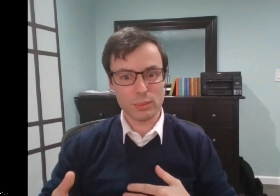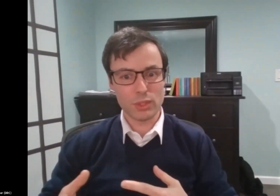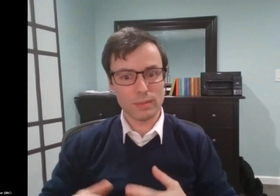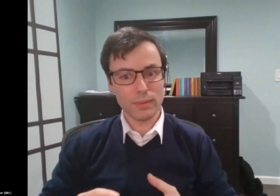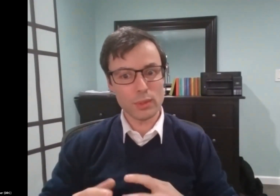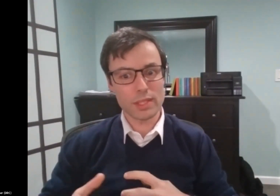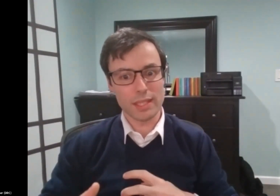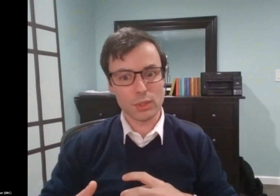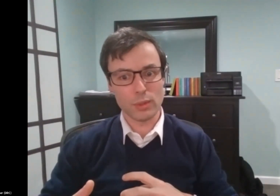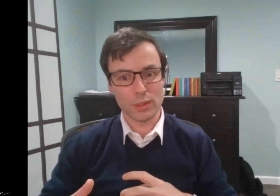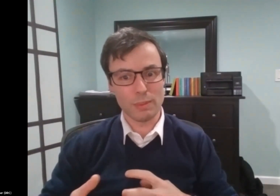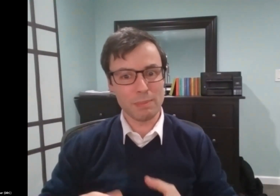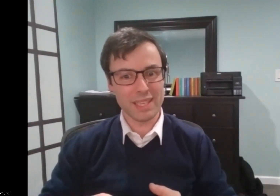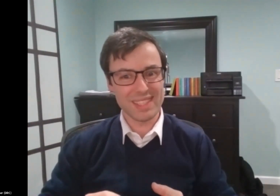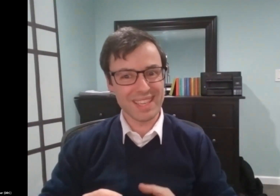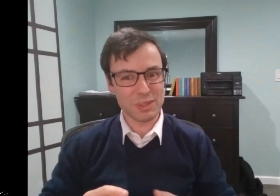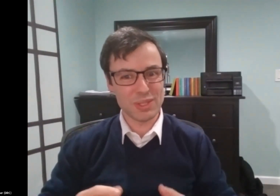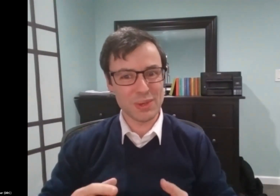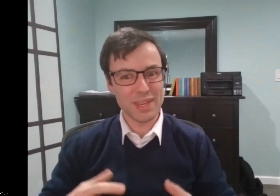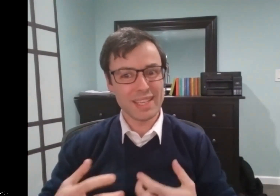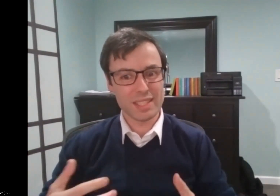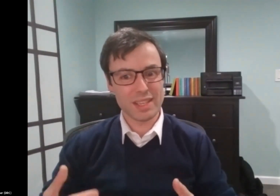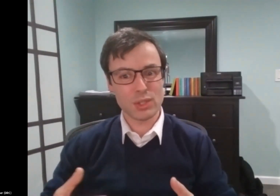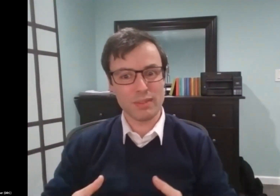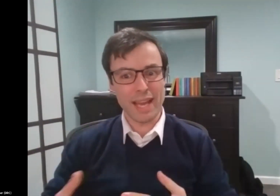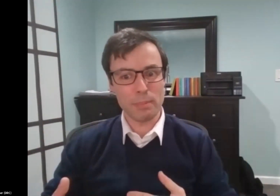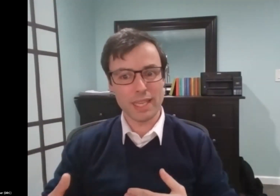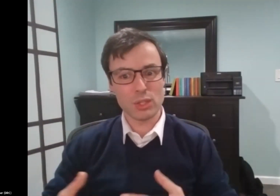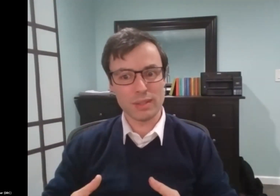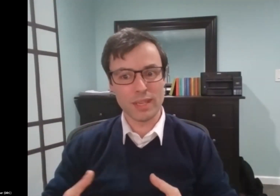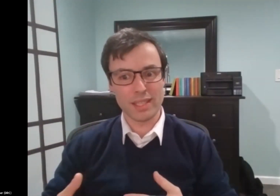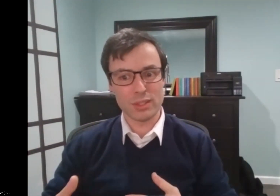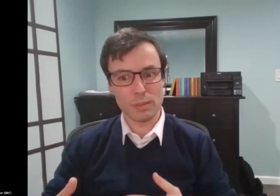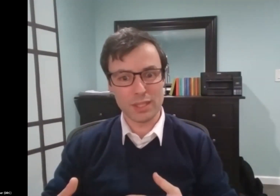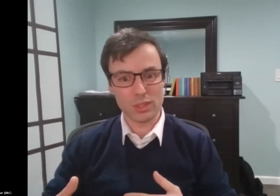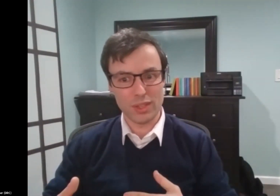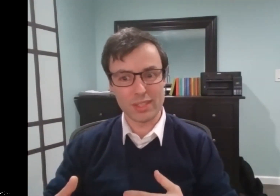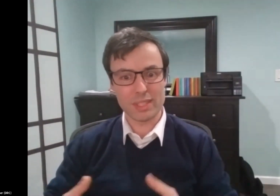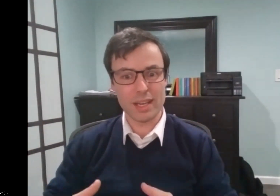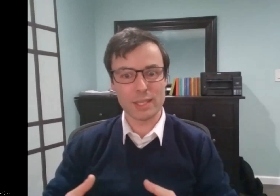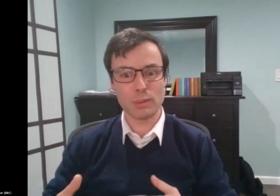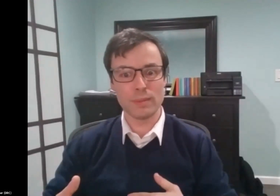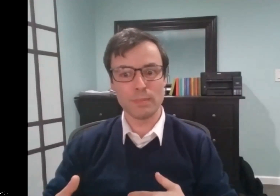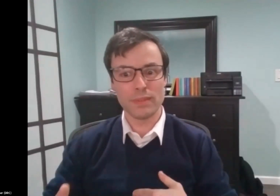The guidelines also discuss visitation in terms of medical necessity and not equal access which confuses the issue a